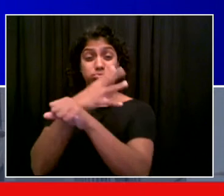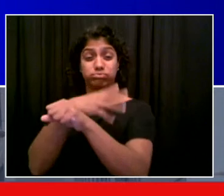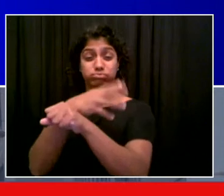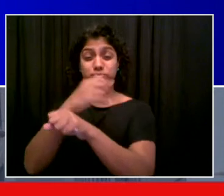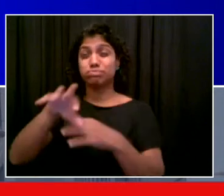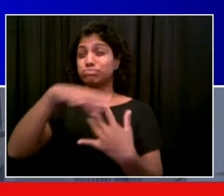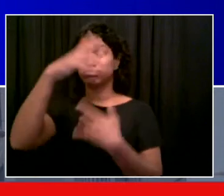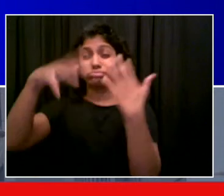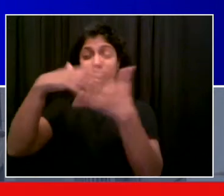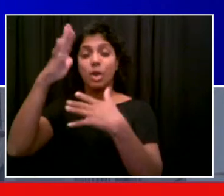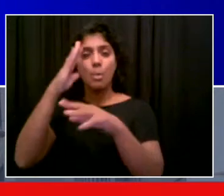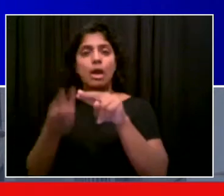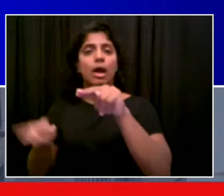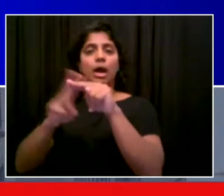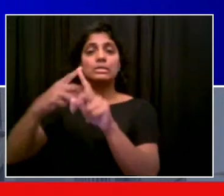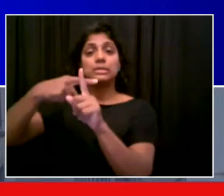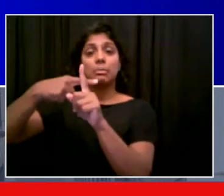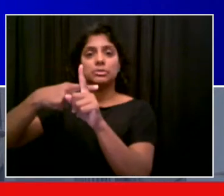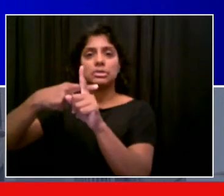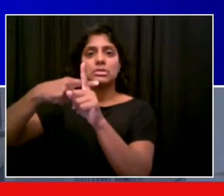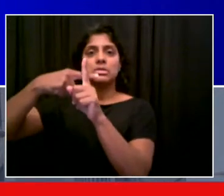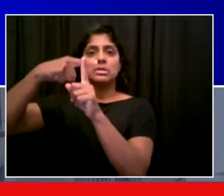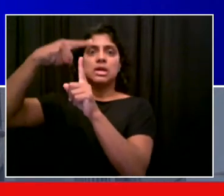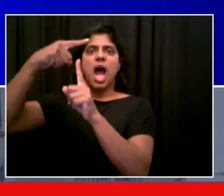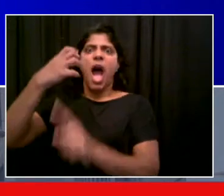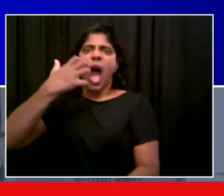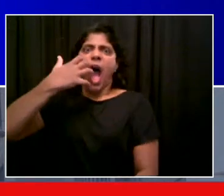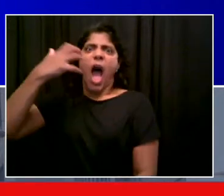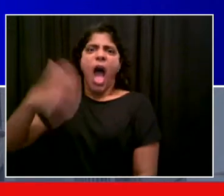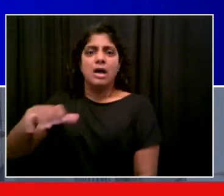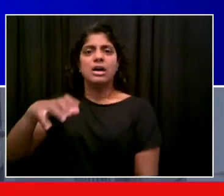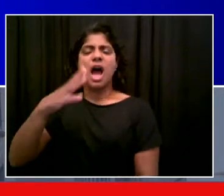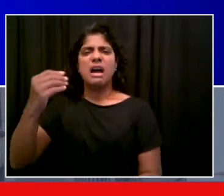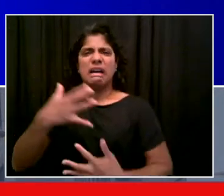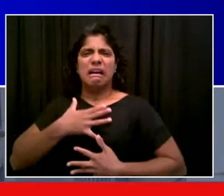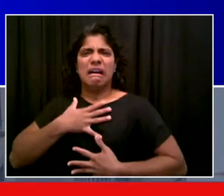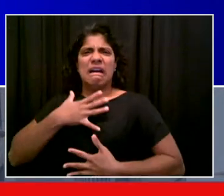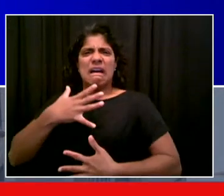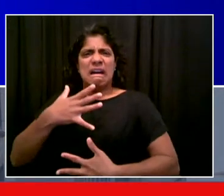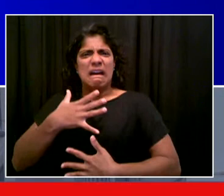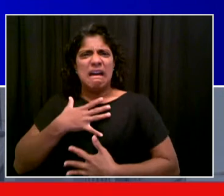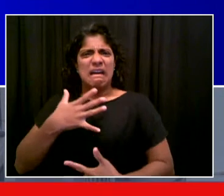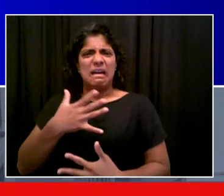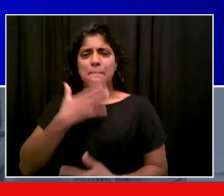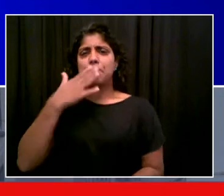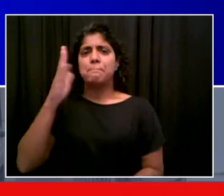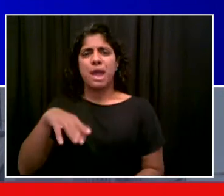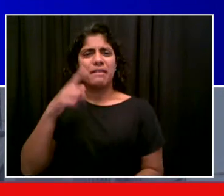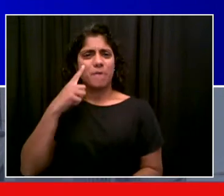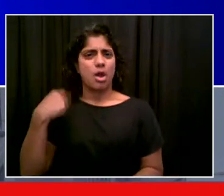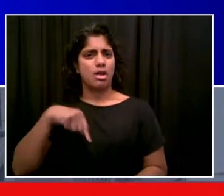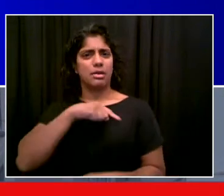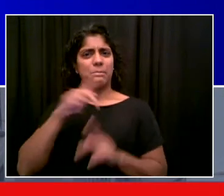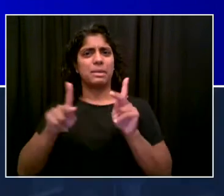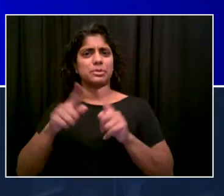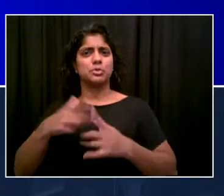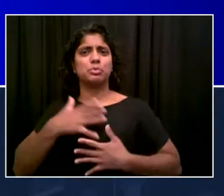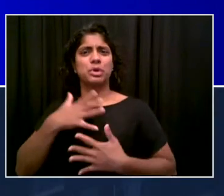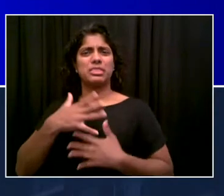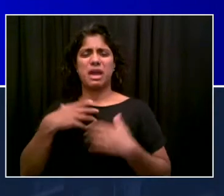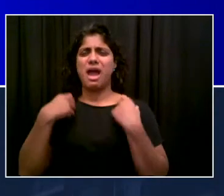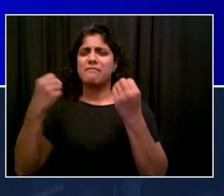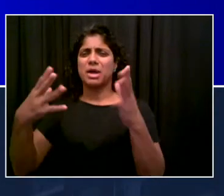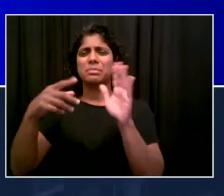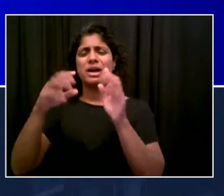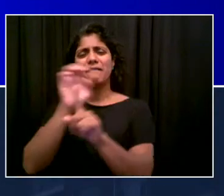THE ENVIRONMENT.